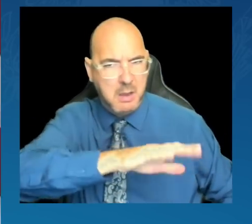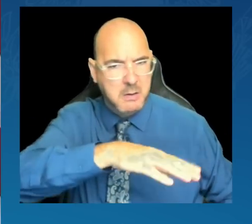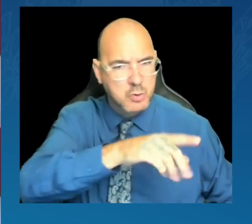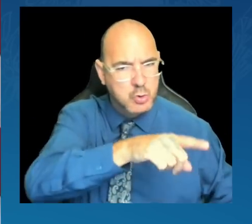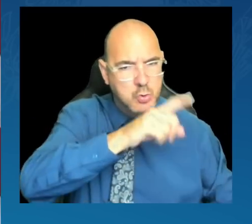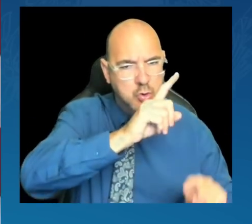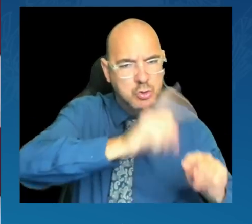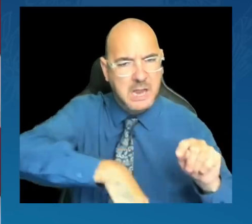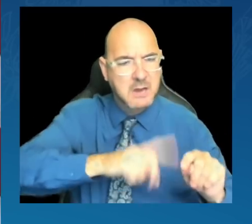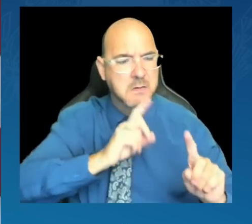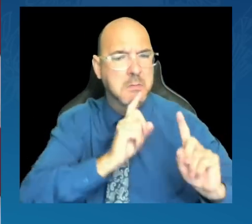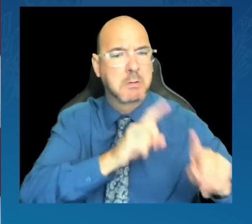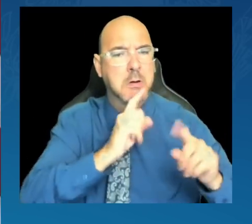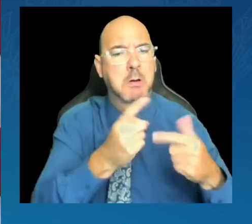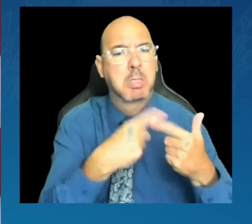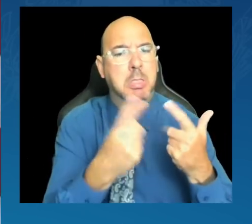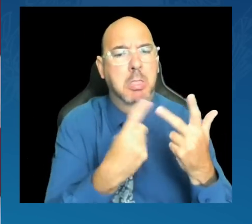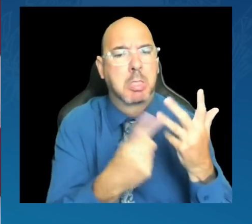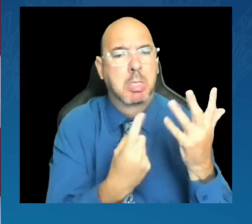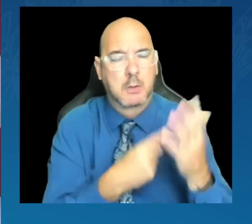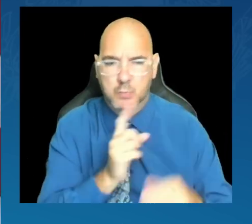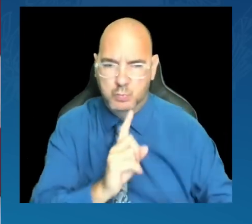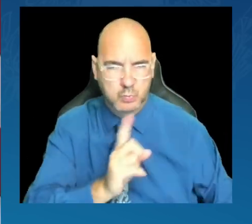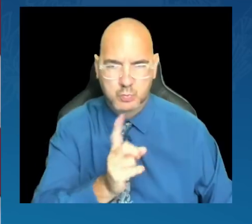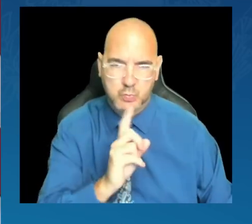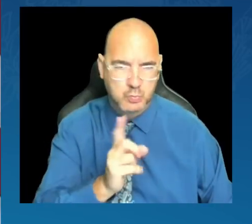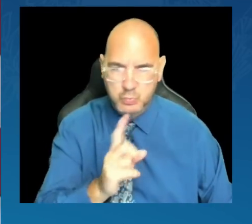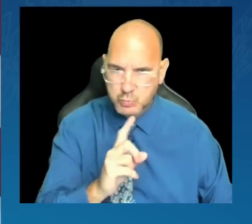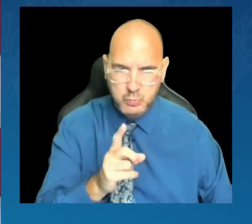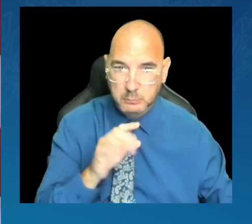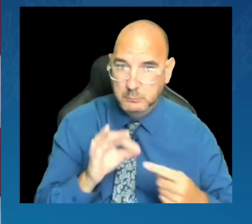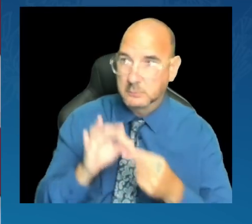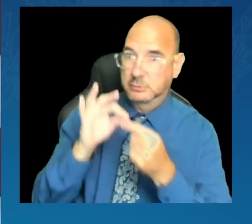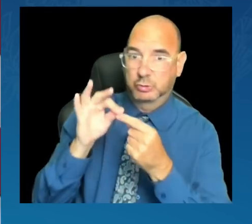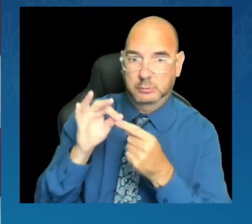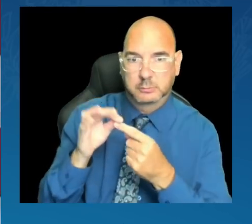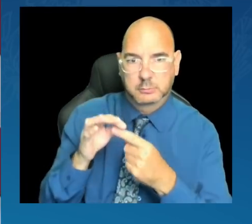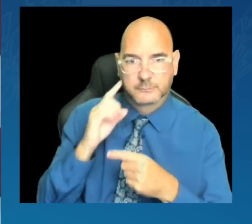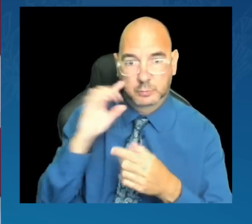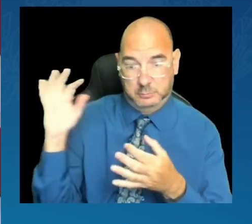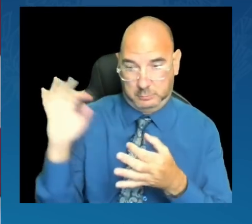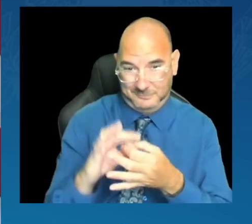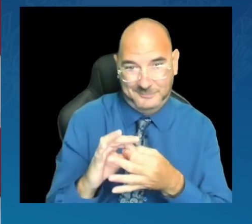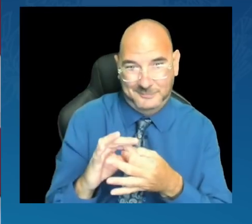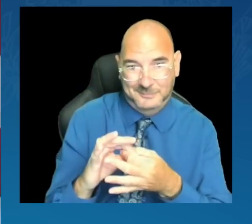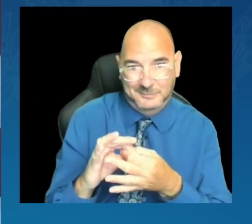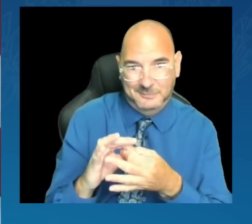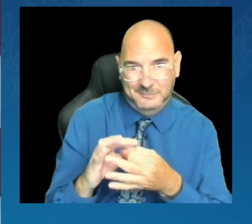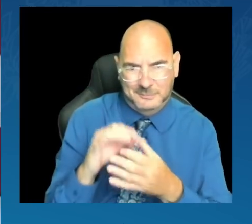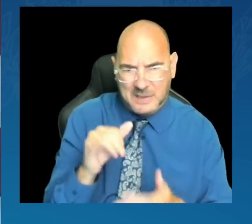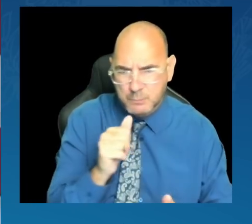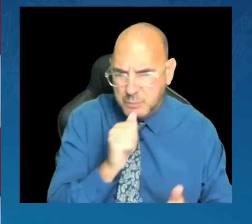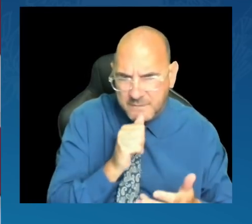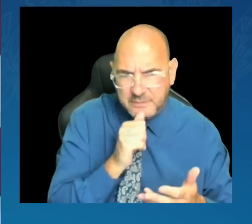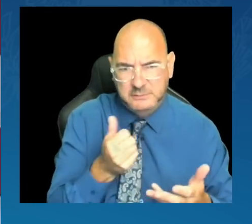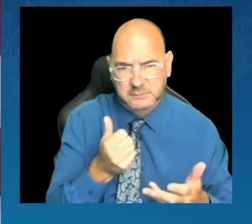especially as it relates to one of the most intimate and personal decisions a woman could make.